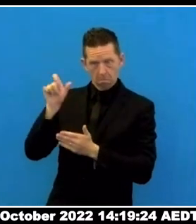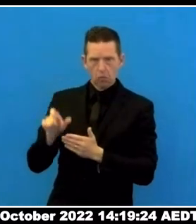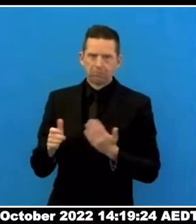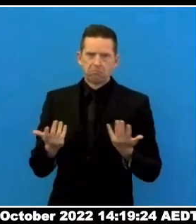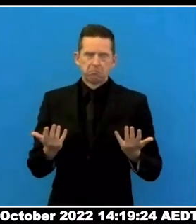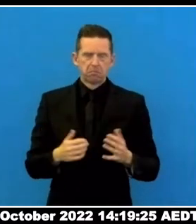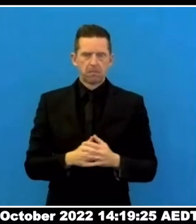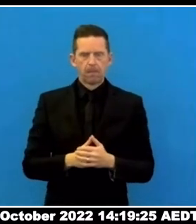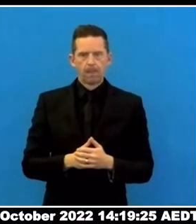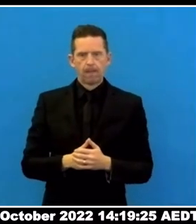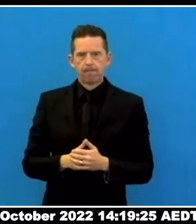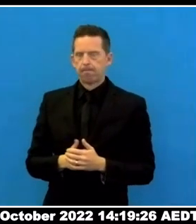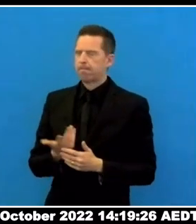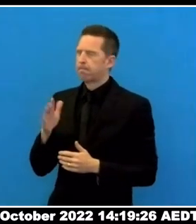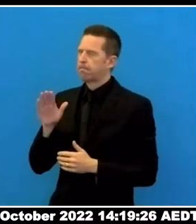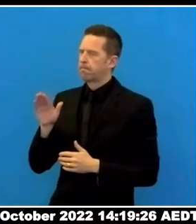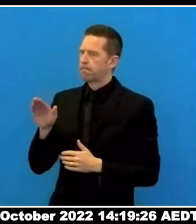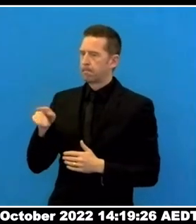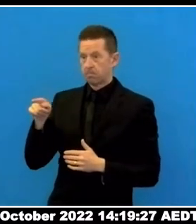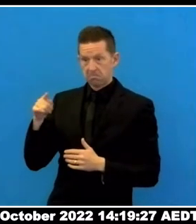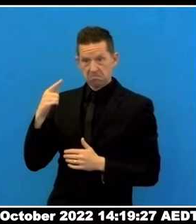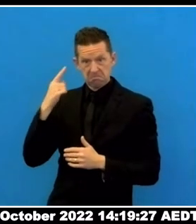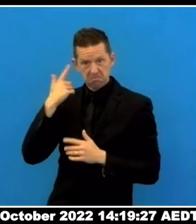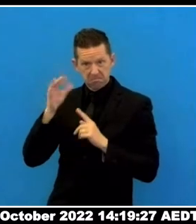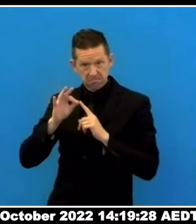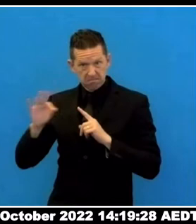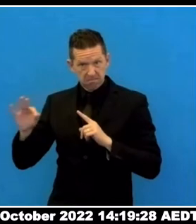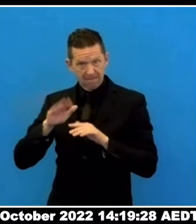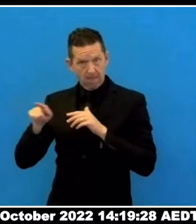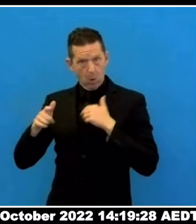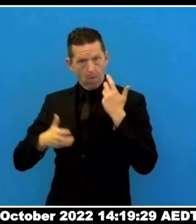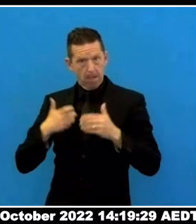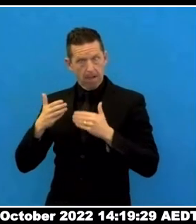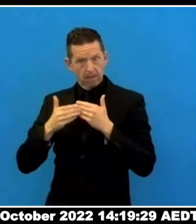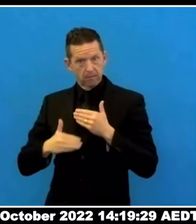And you have not heard anything about that complaint since. Is that right?